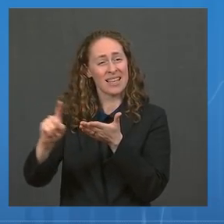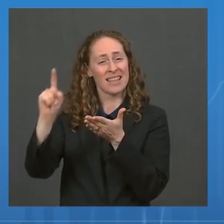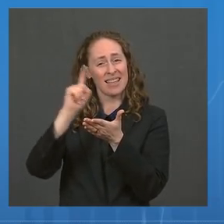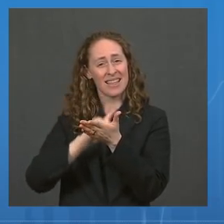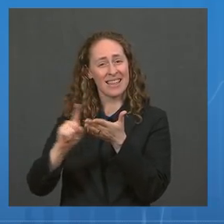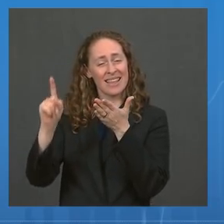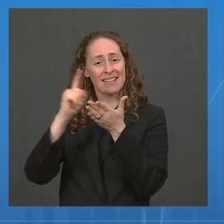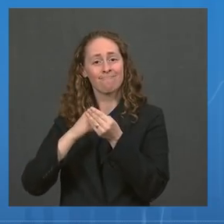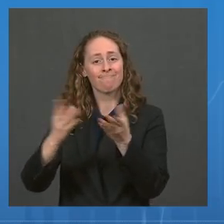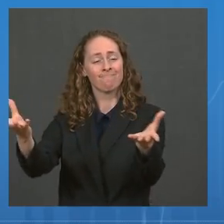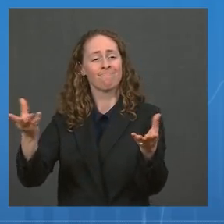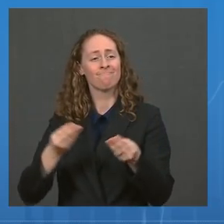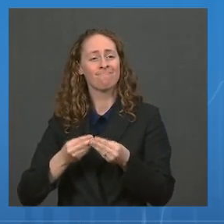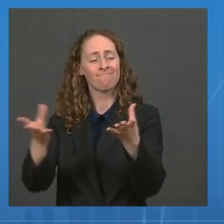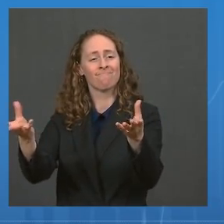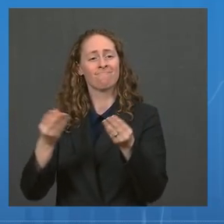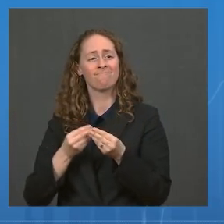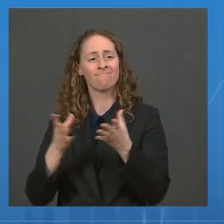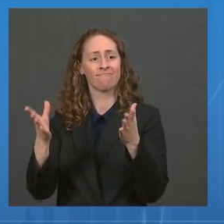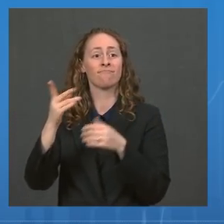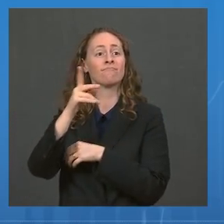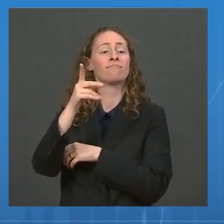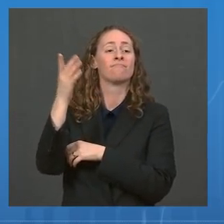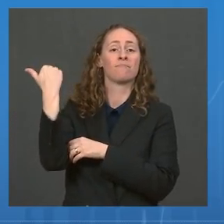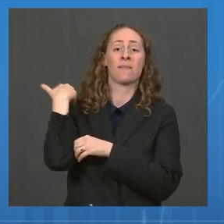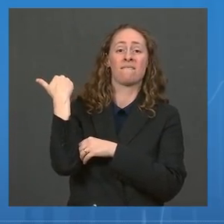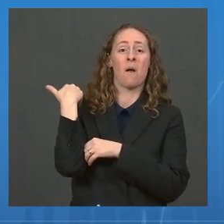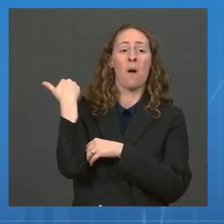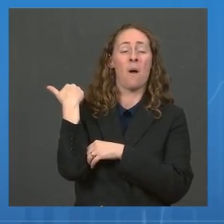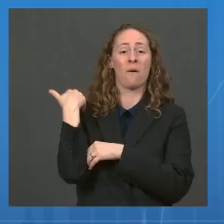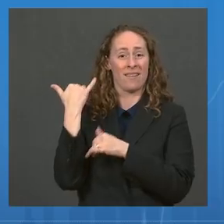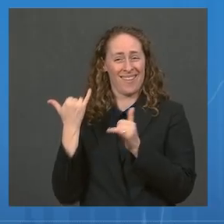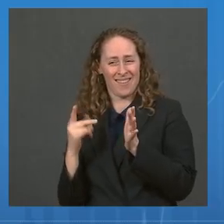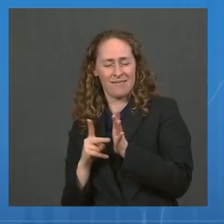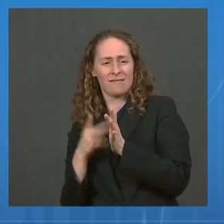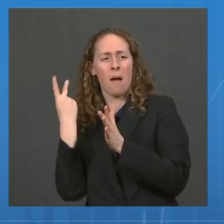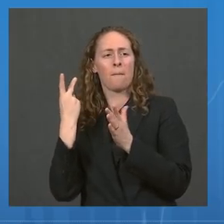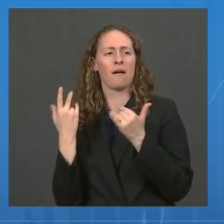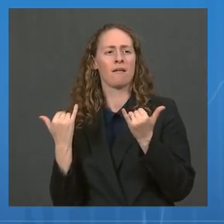previous weekly administration rate. Clearly, pharmacies are ready for boosters.